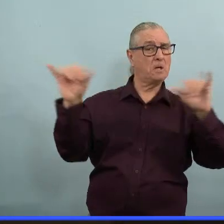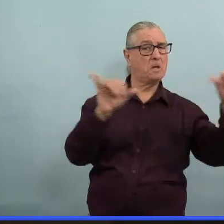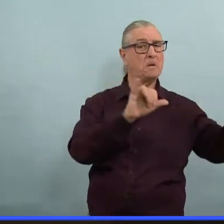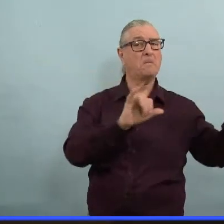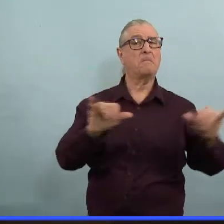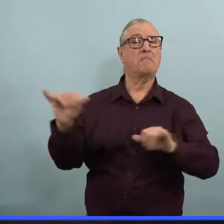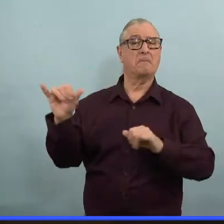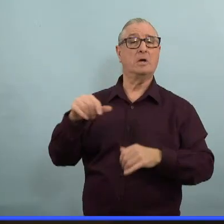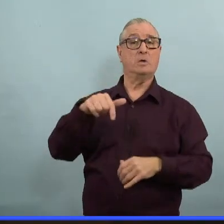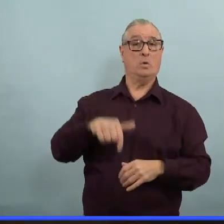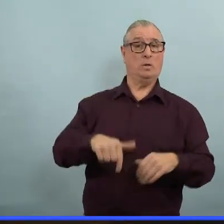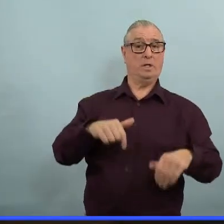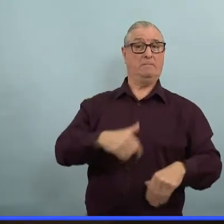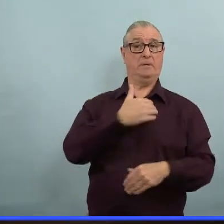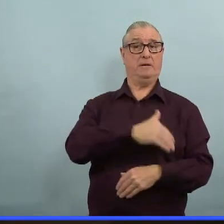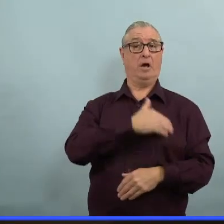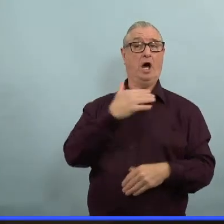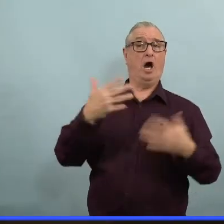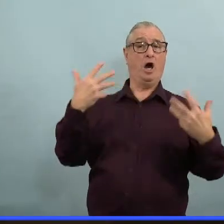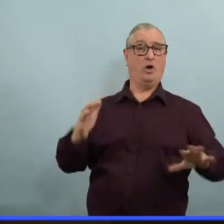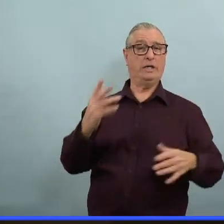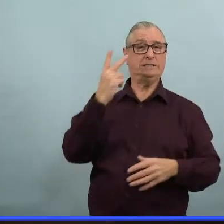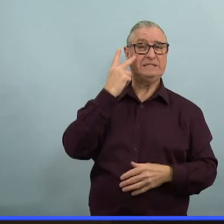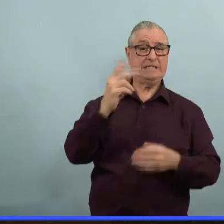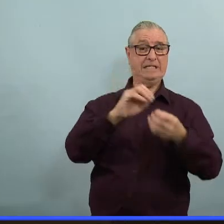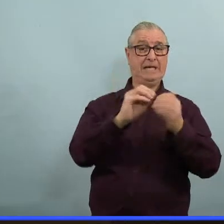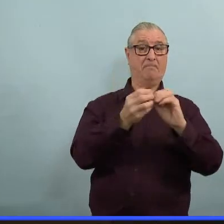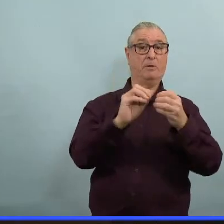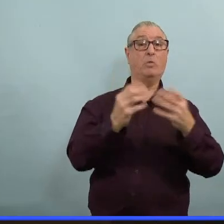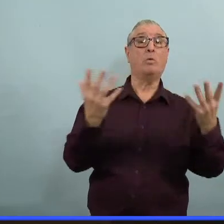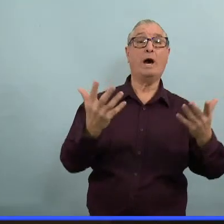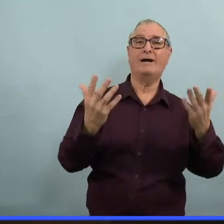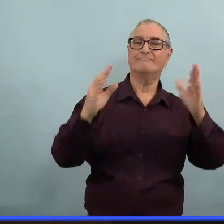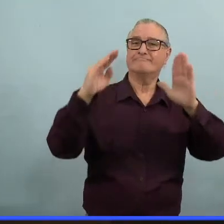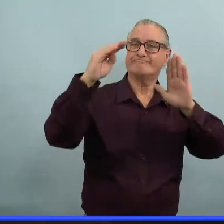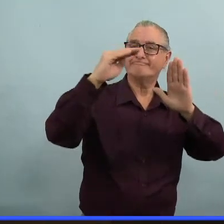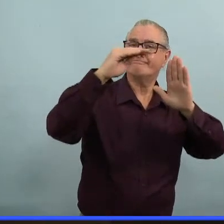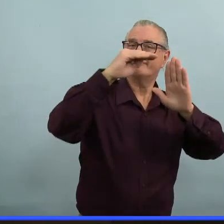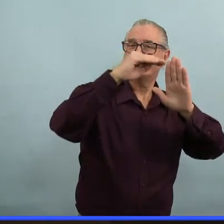downtrend that less people are testing positive but with the current restrictions to testing